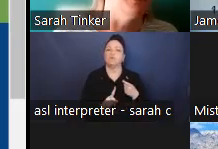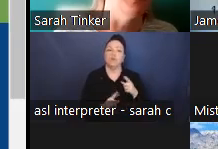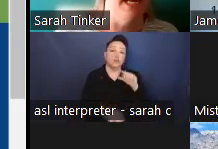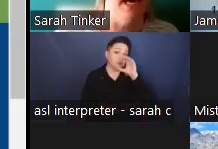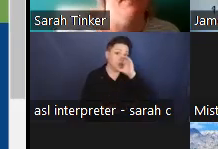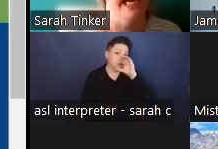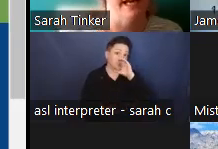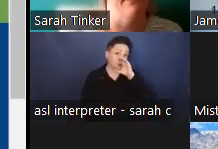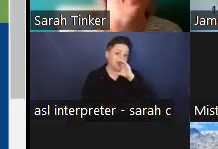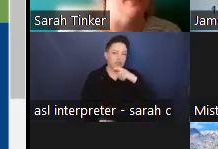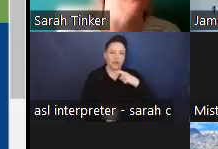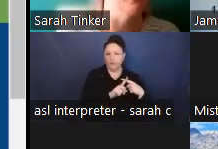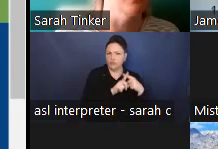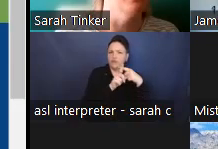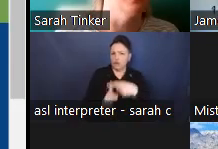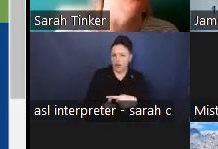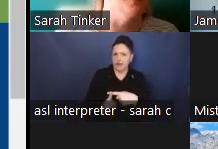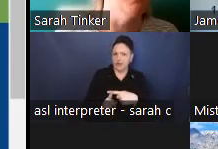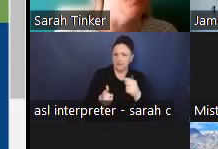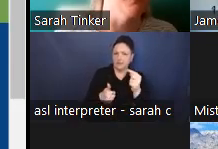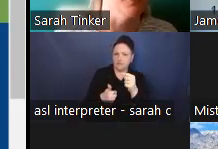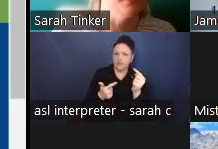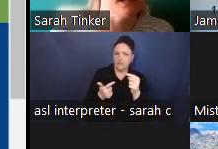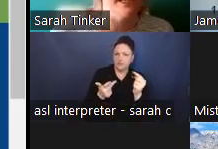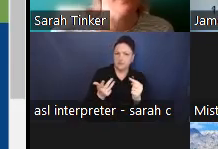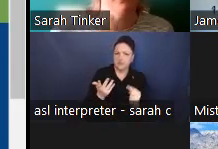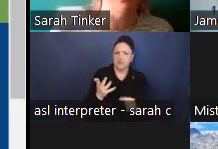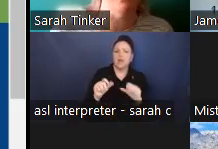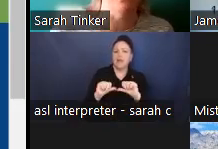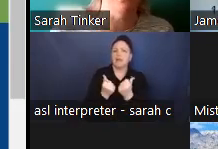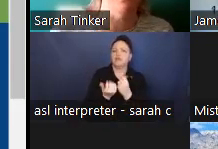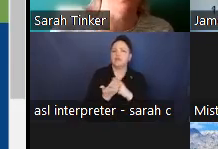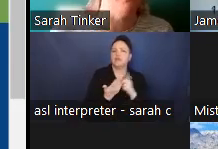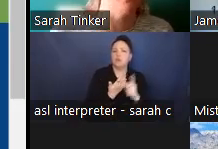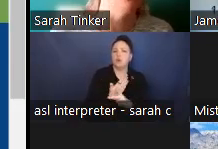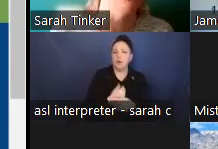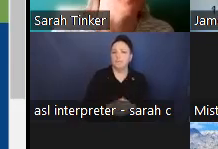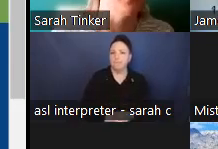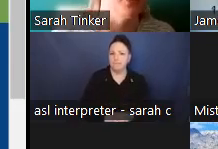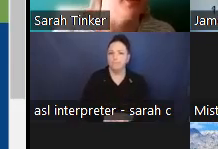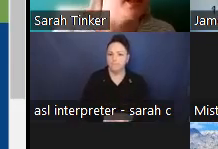You know snap TANF those kinds of things are all going to pull up results so we